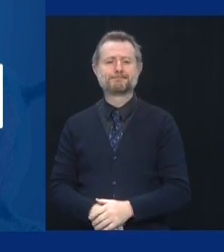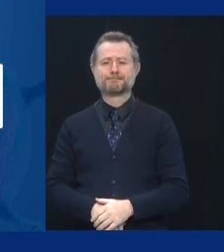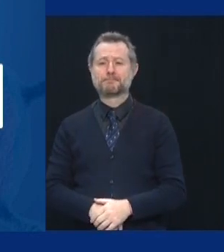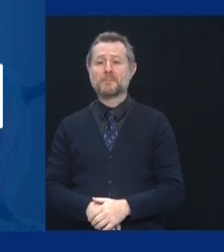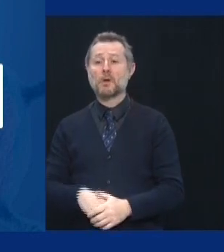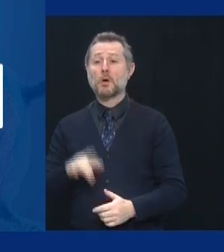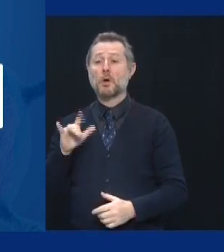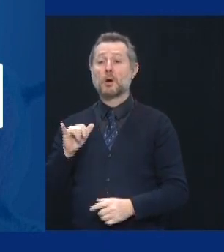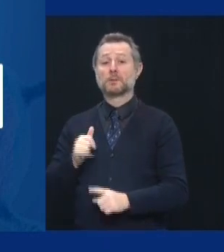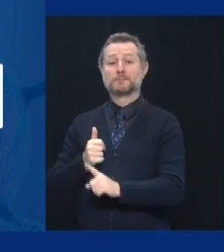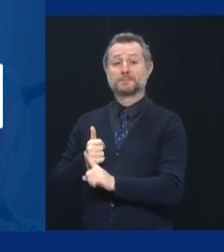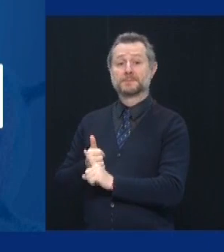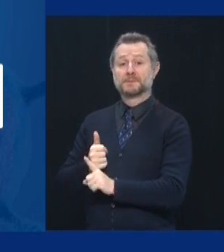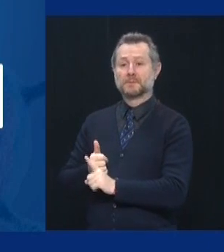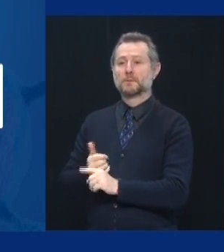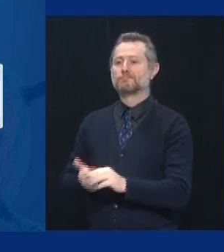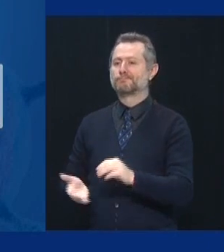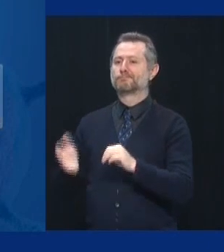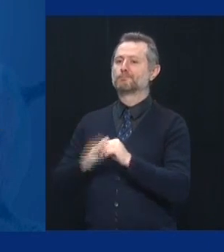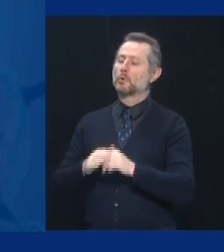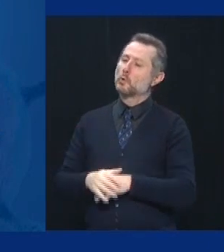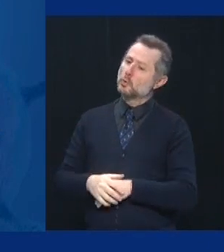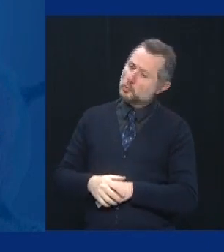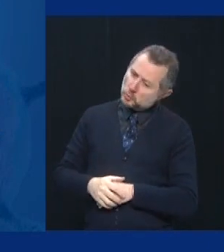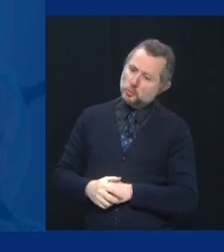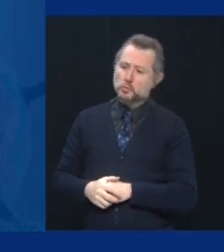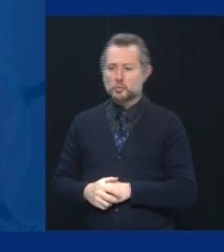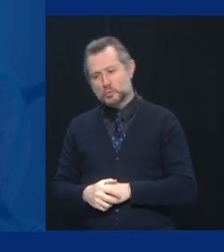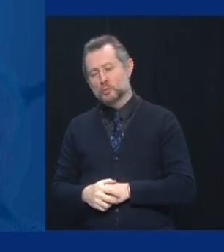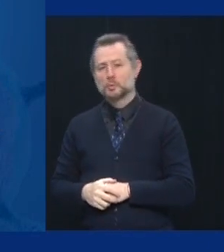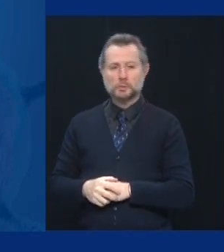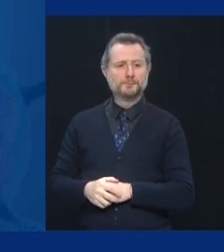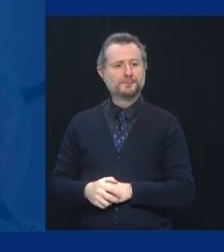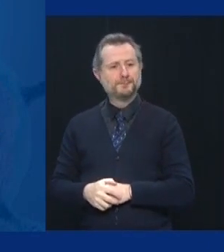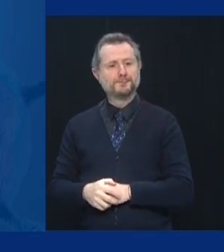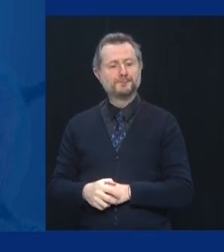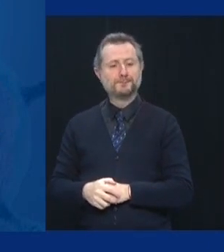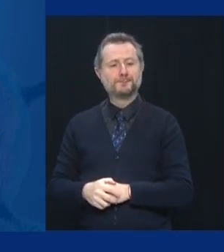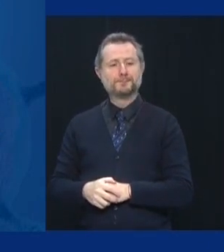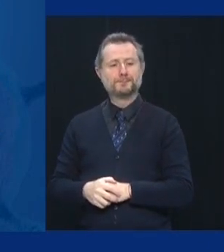JUMP WHICH IS CONCERNING AND WE'RE WATCHING THAT.